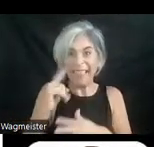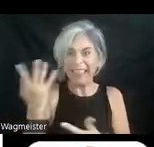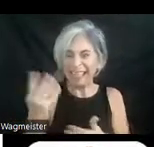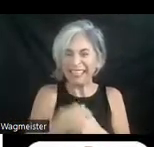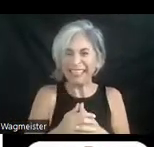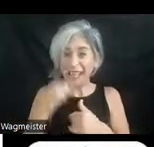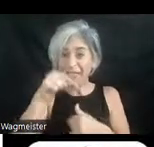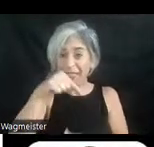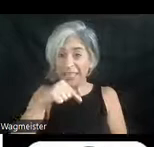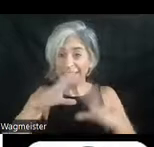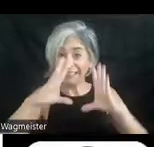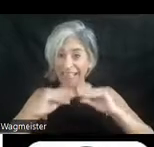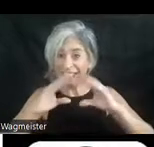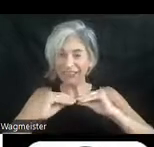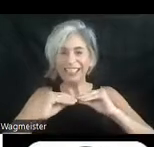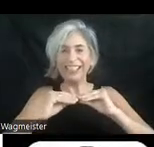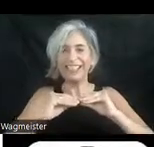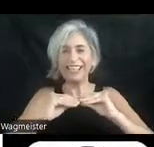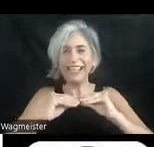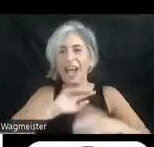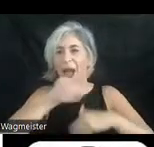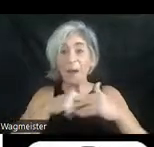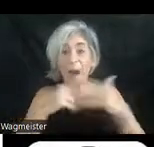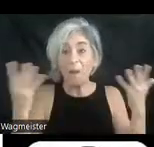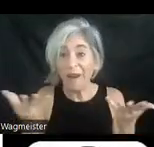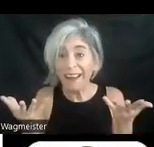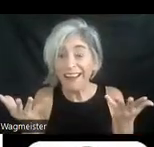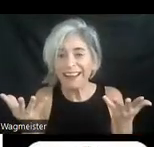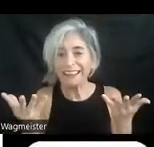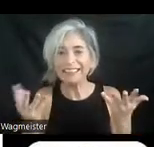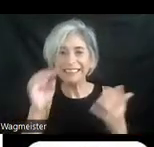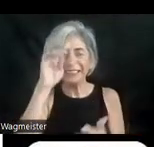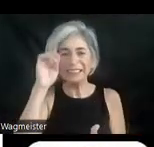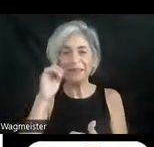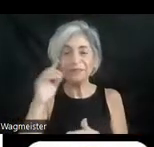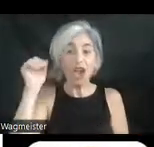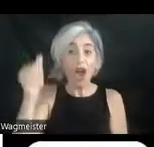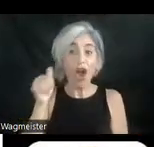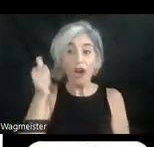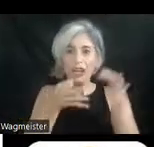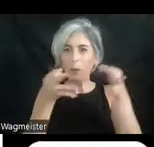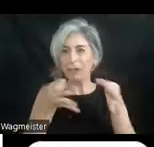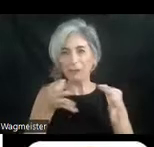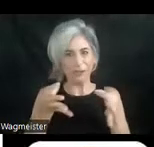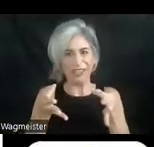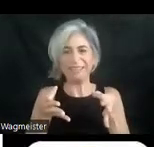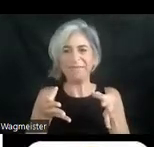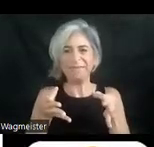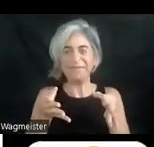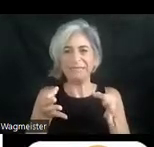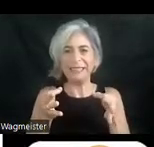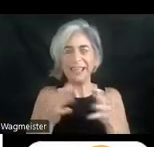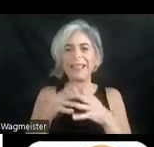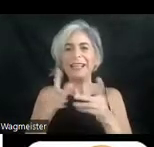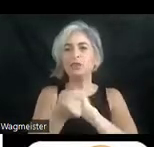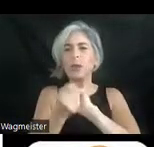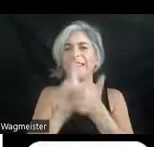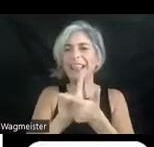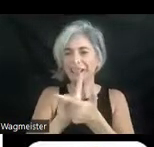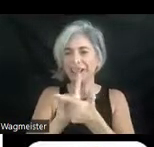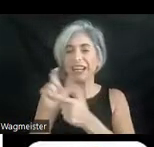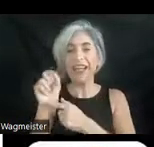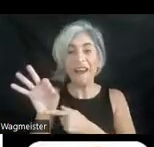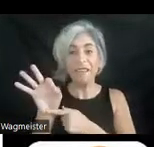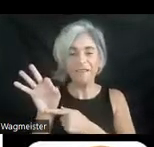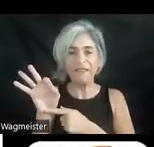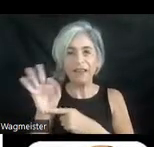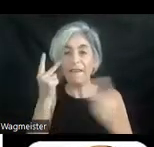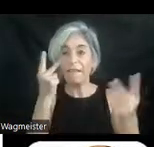This session is all about audio description. Which is a translation of visual images to